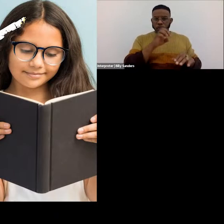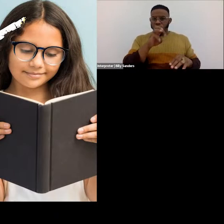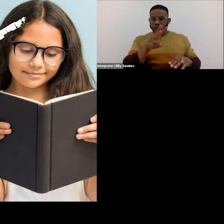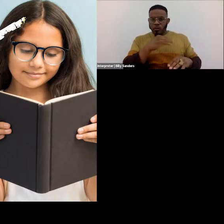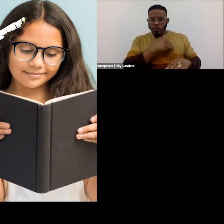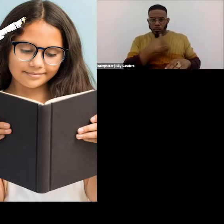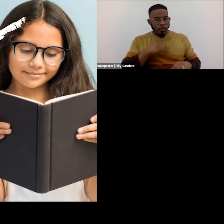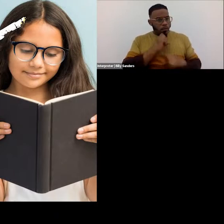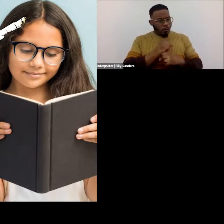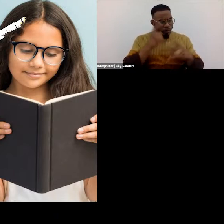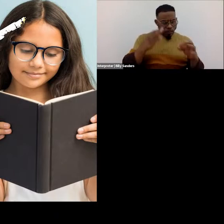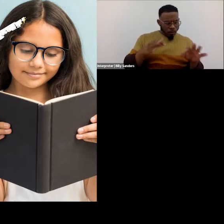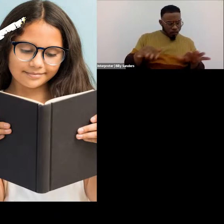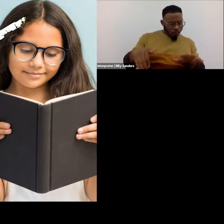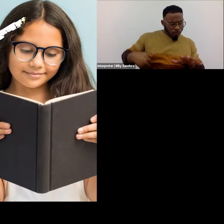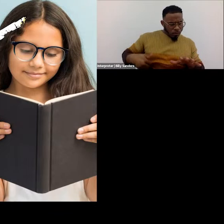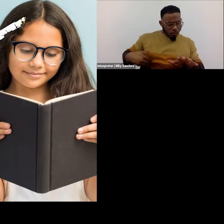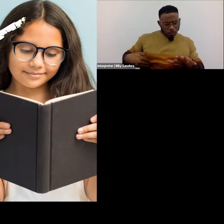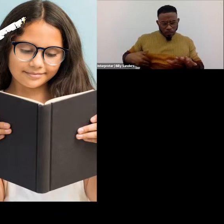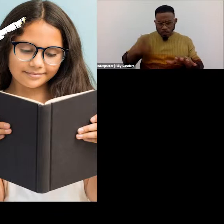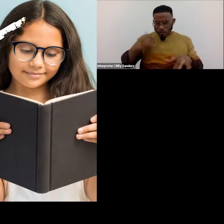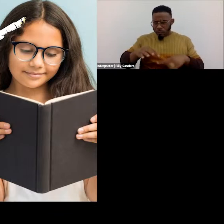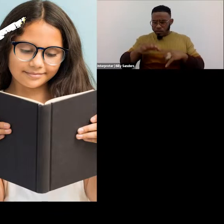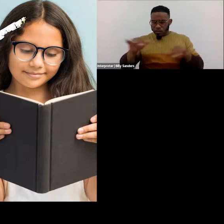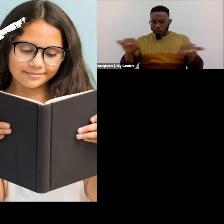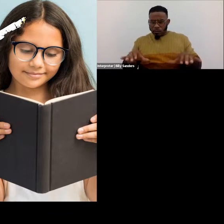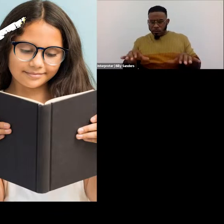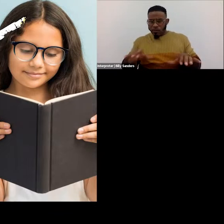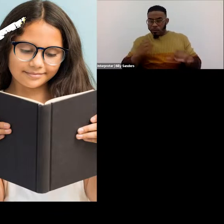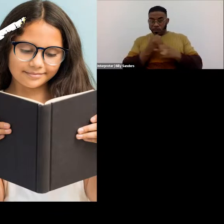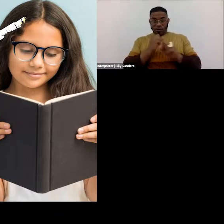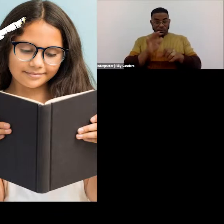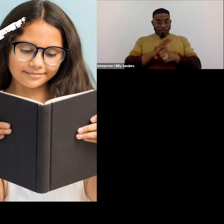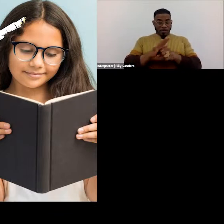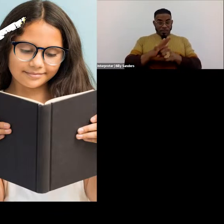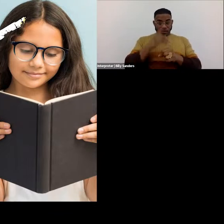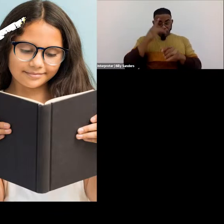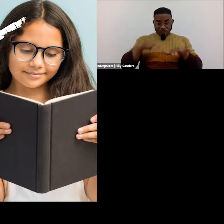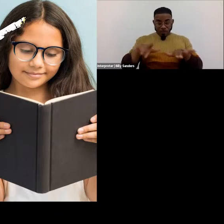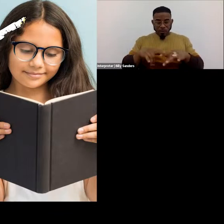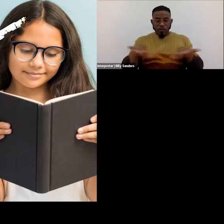to really determine if a particular activity is safe enough for a child to perform.